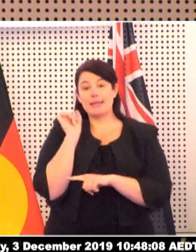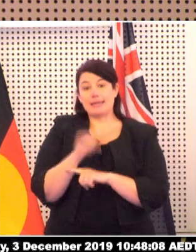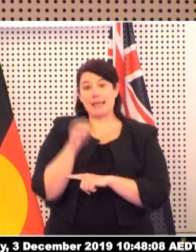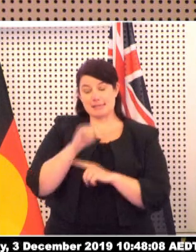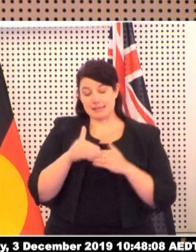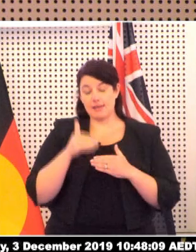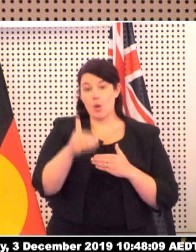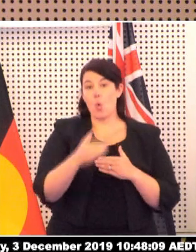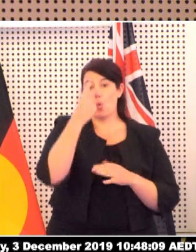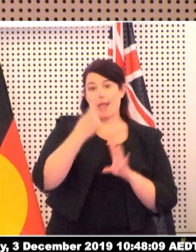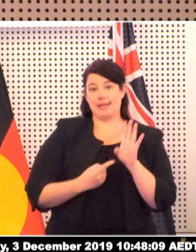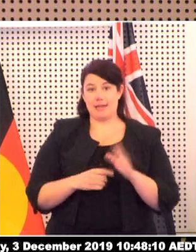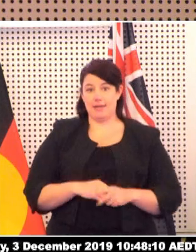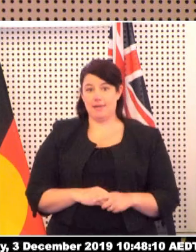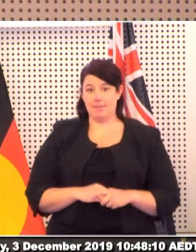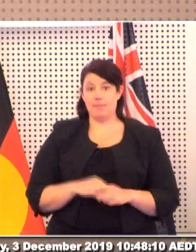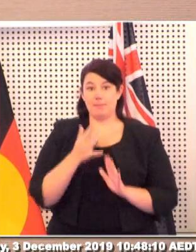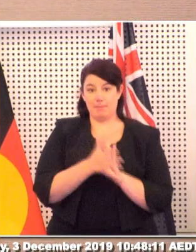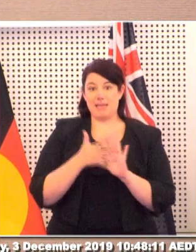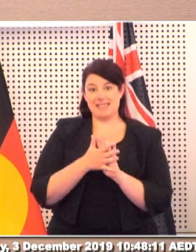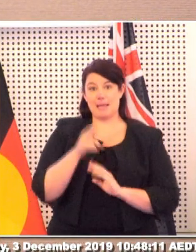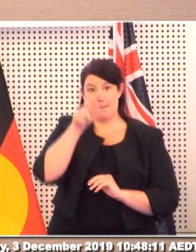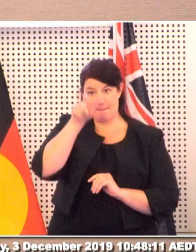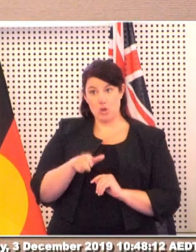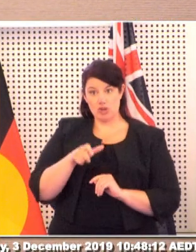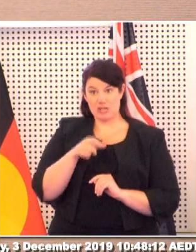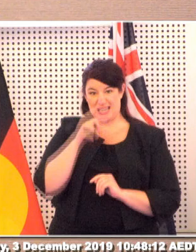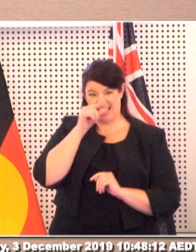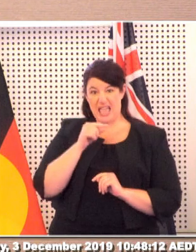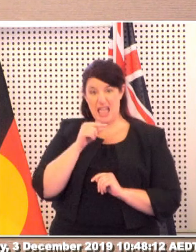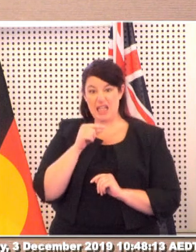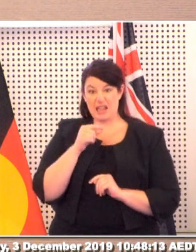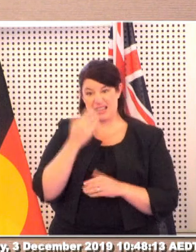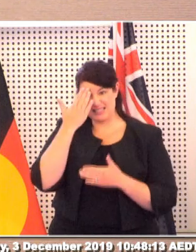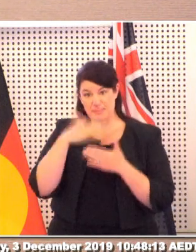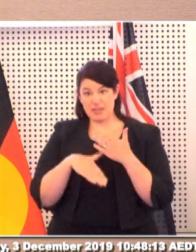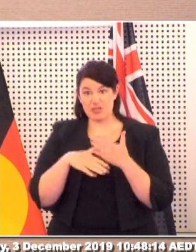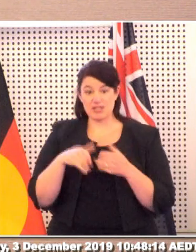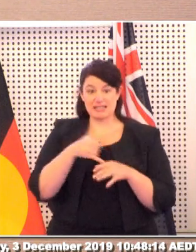That means that a person can have, in essence, a version of chemical castration.